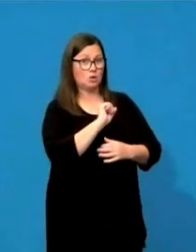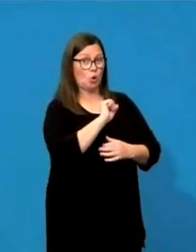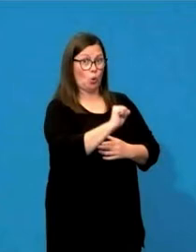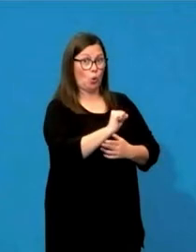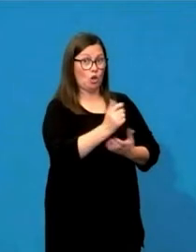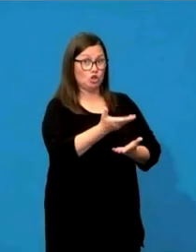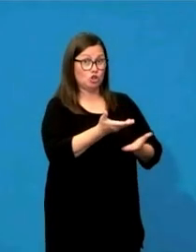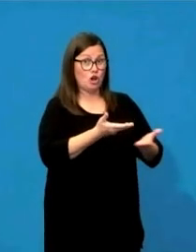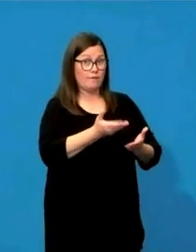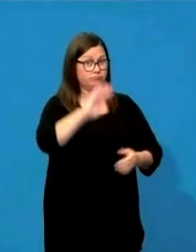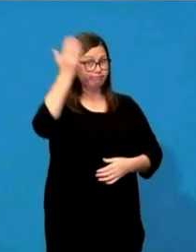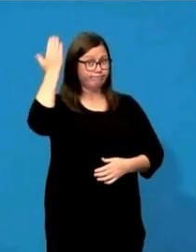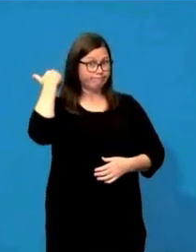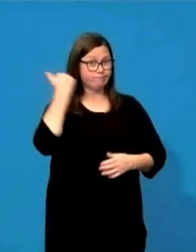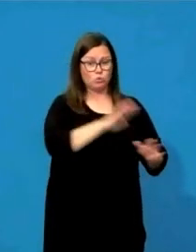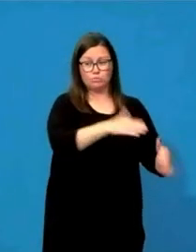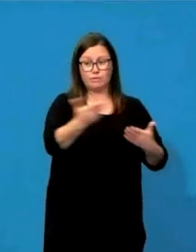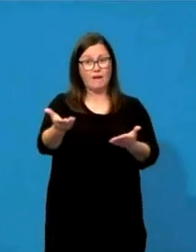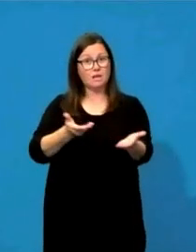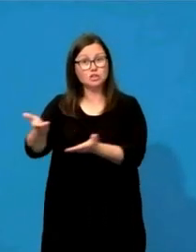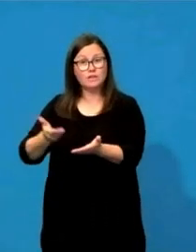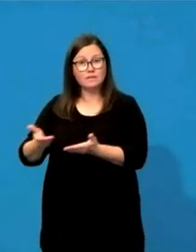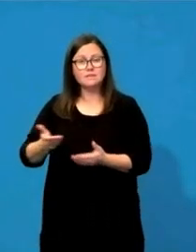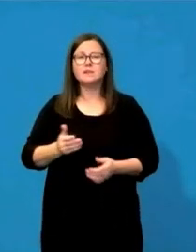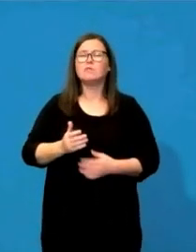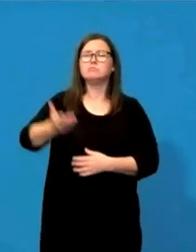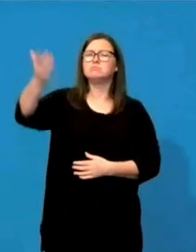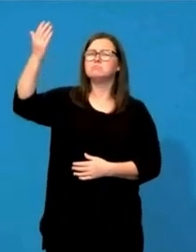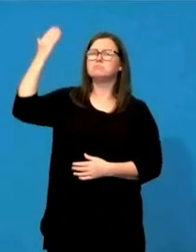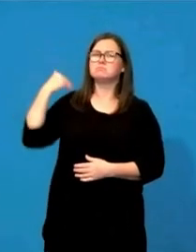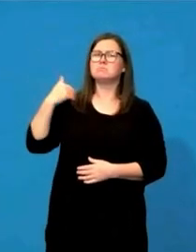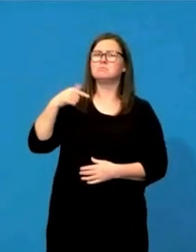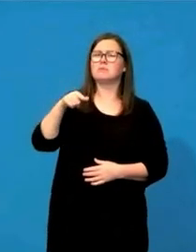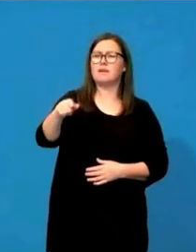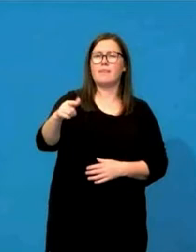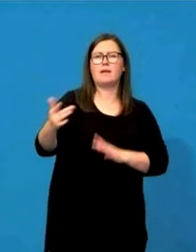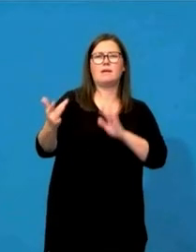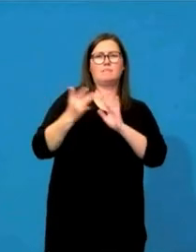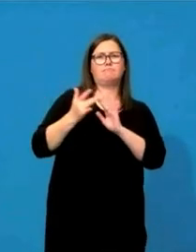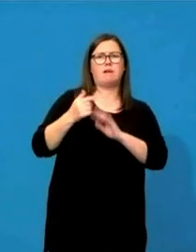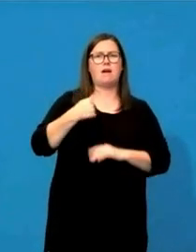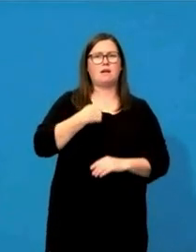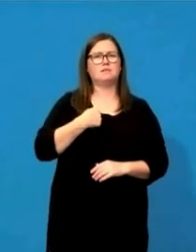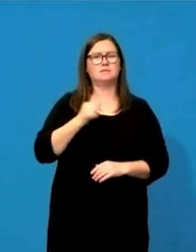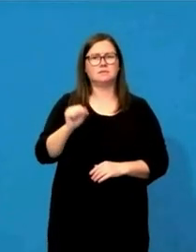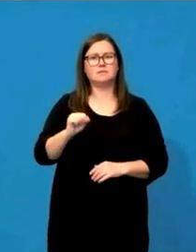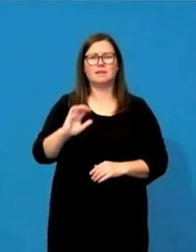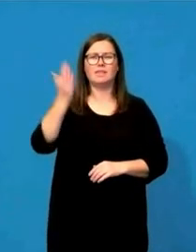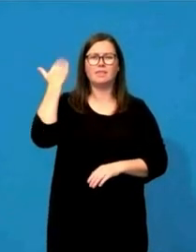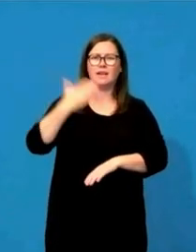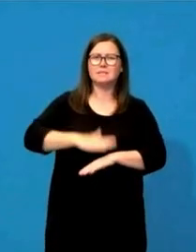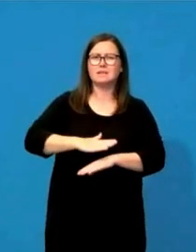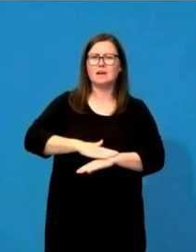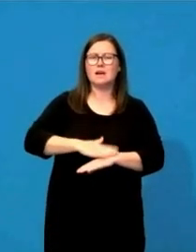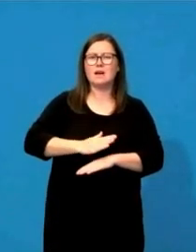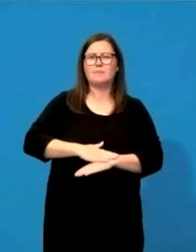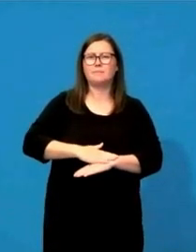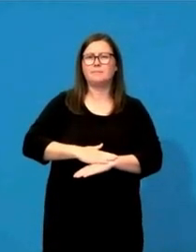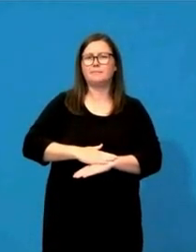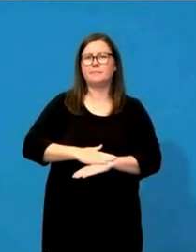Initially, we were approached and, of course, at that time, I - I felt